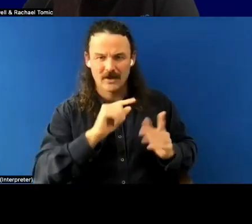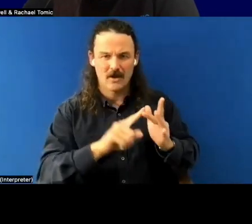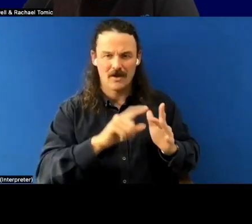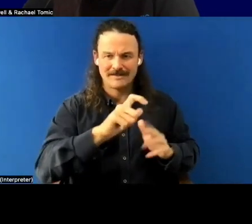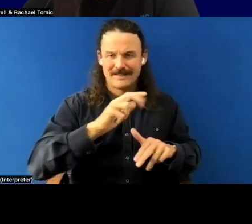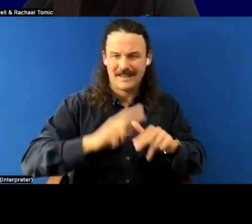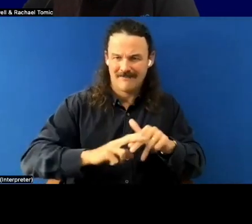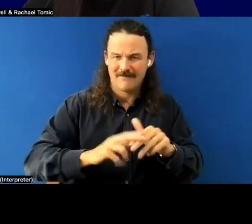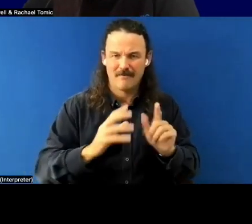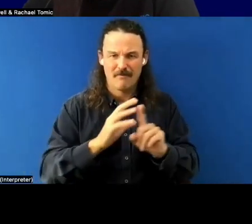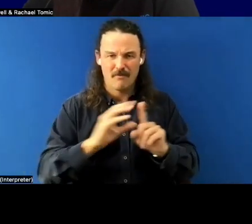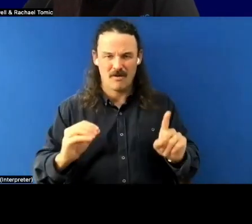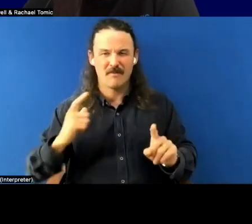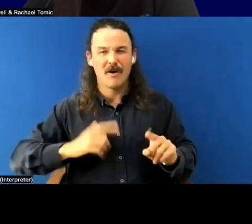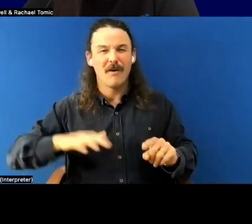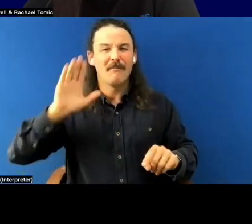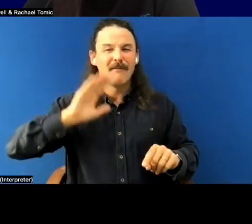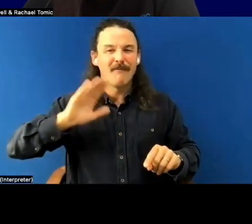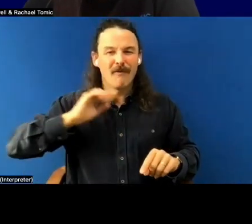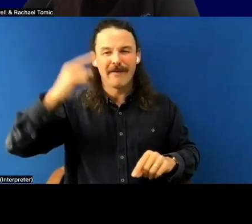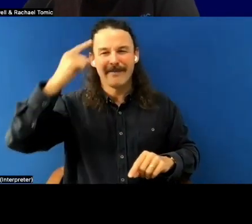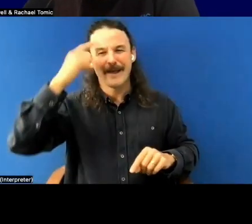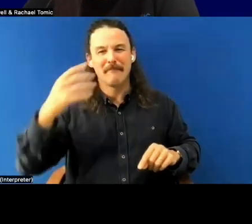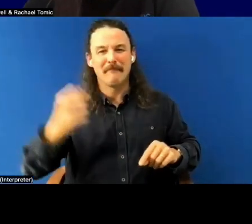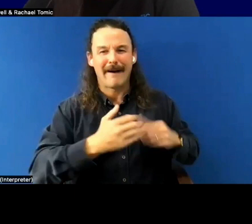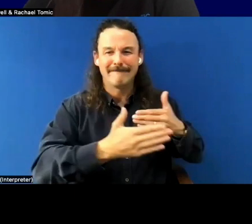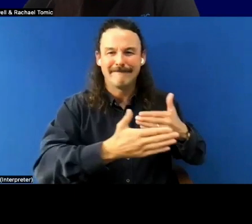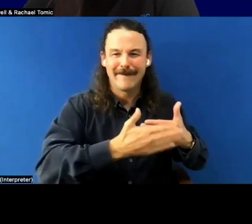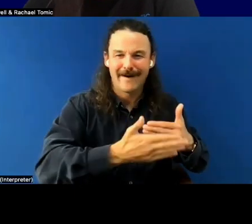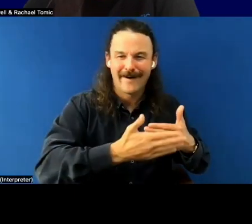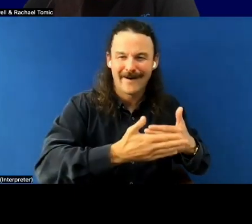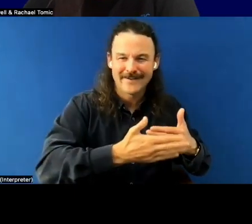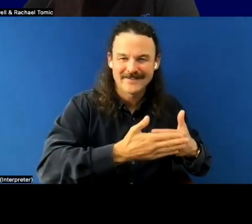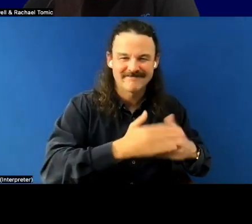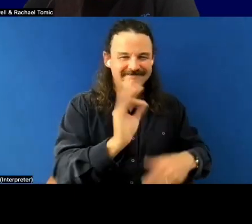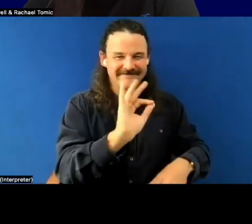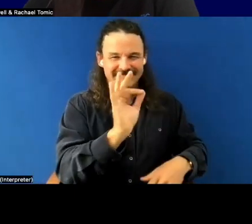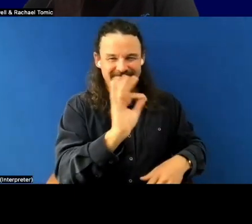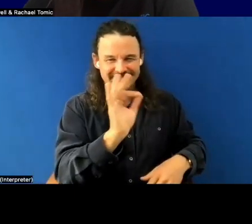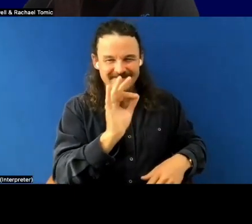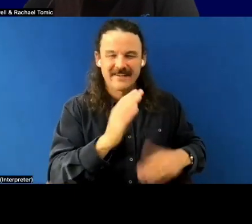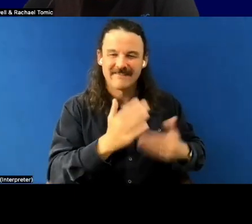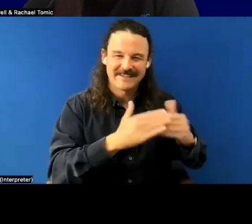individual and their impairments to ensuring interventions are strength based and client